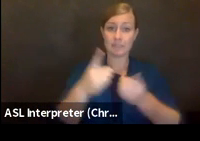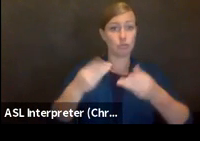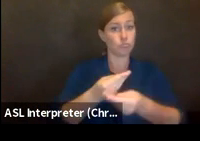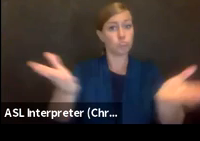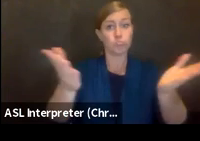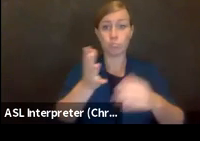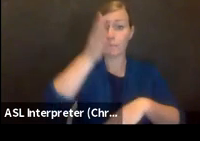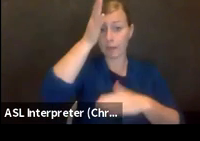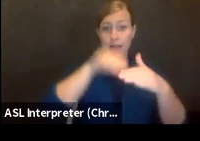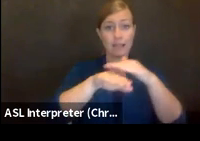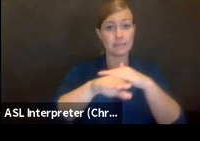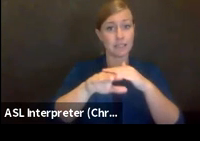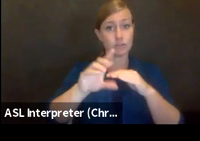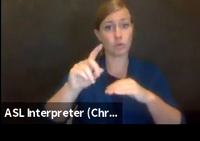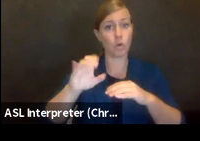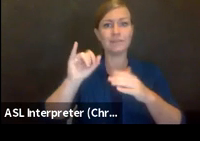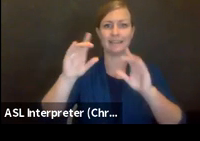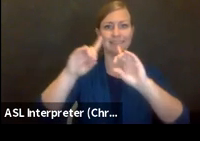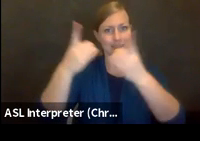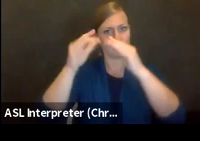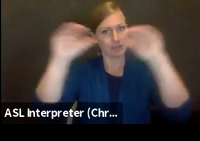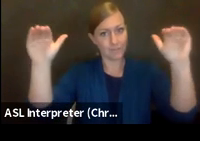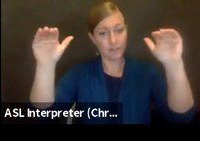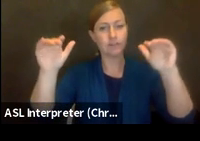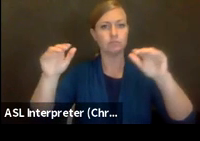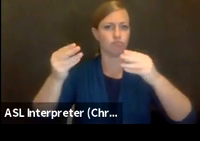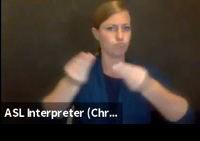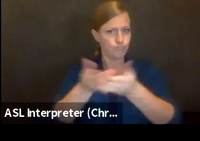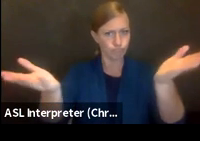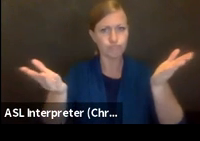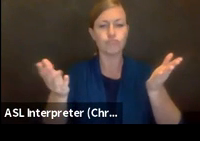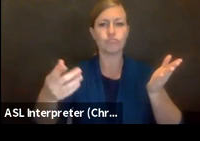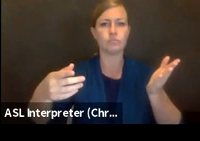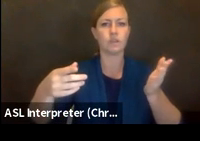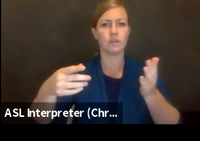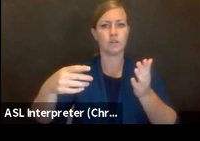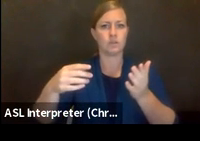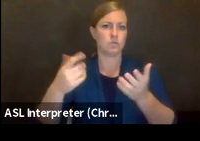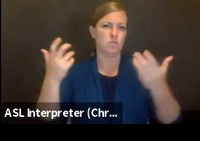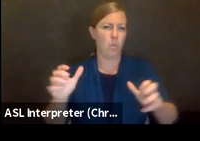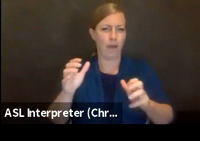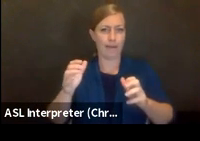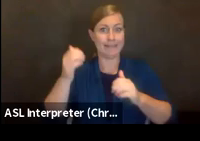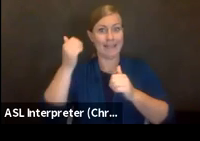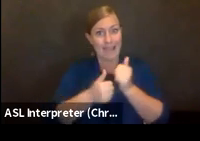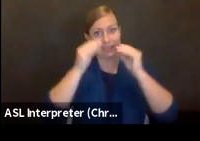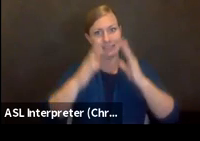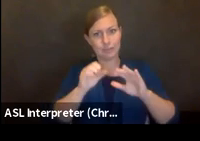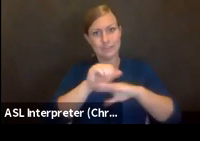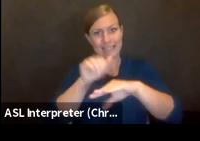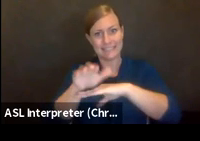ESD 189 - Amy Colburn: At like the district level, and they just send them out. Just so that parents aren't being bombarded with codes, since they all give them the same access